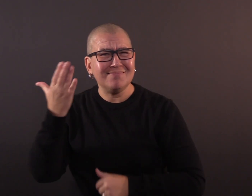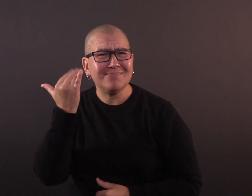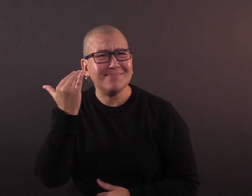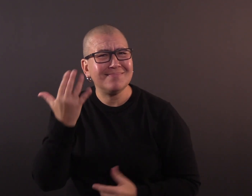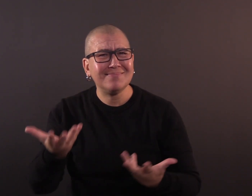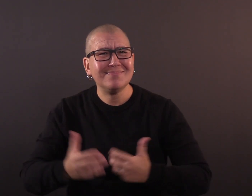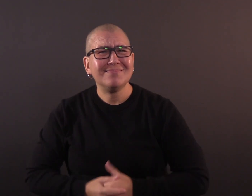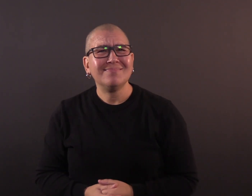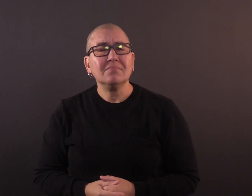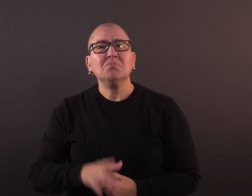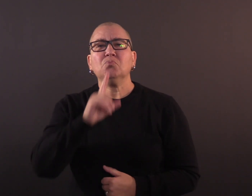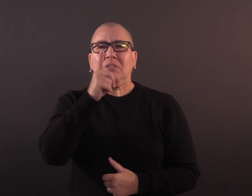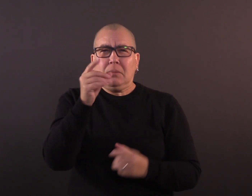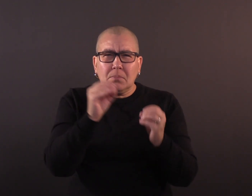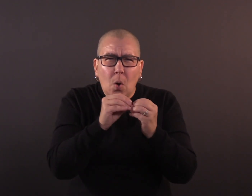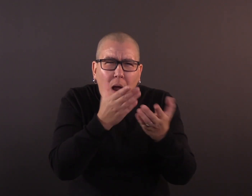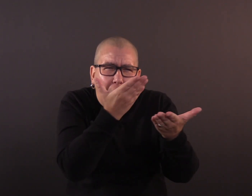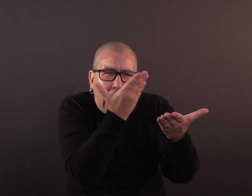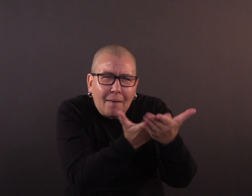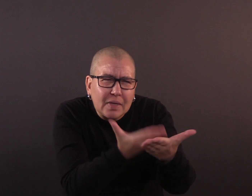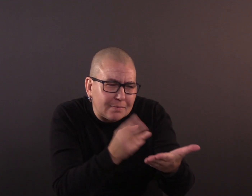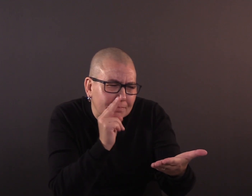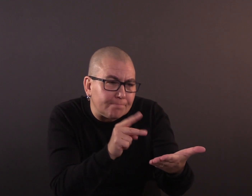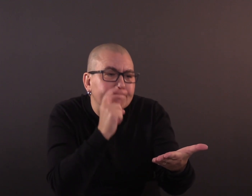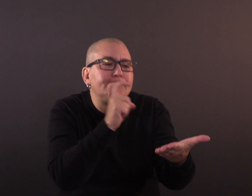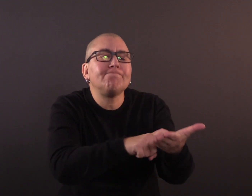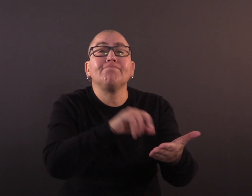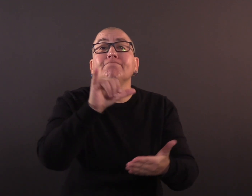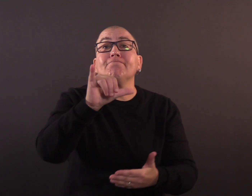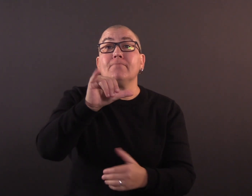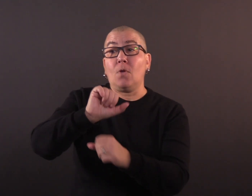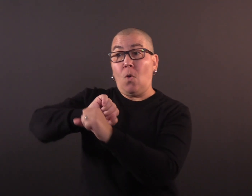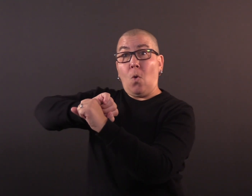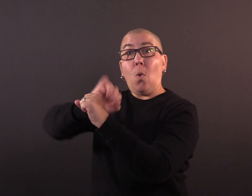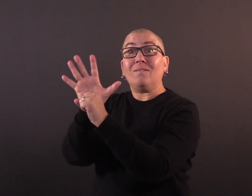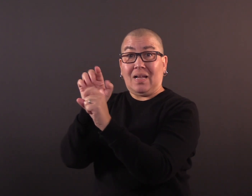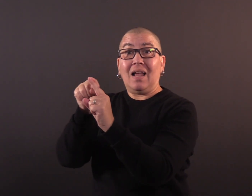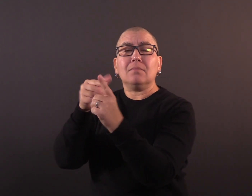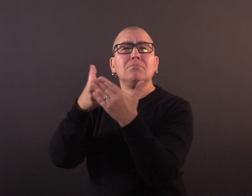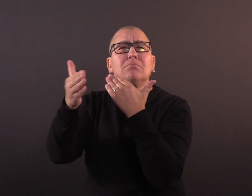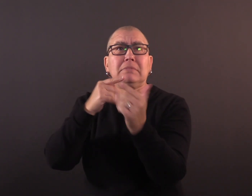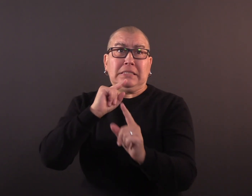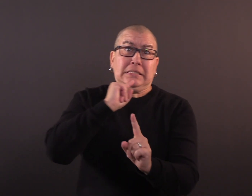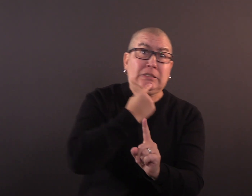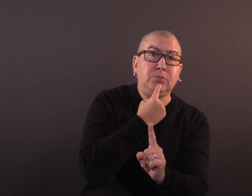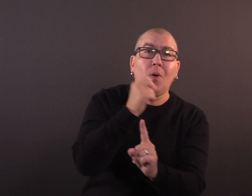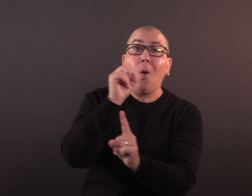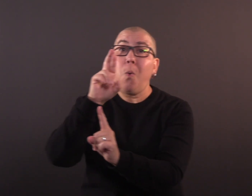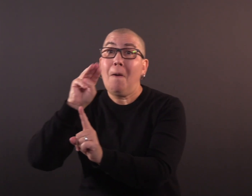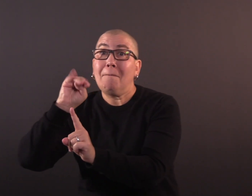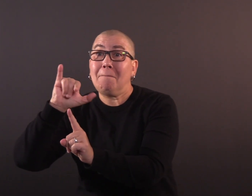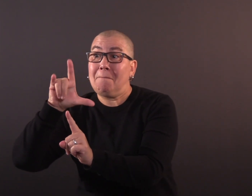There's growing evidence that even a mild case of COVID can cause long-term changes to the immune